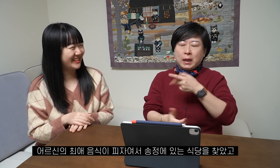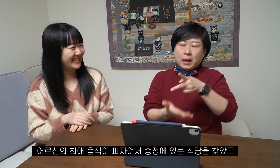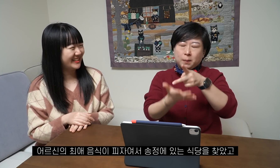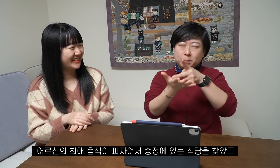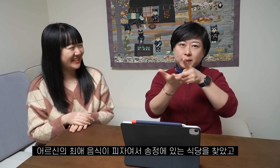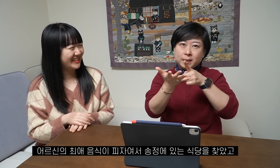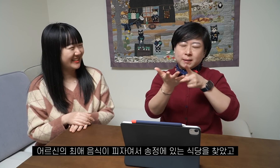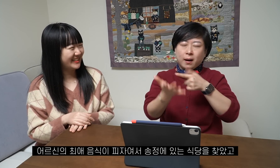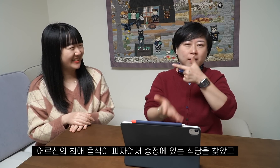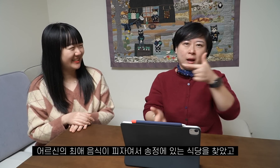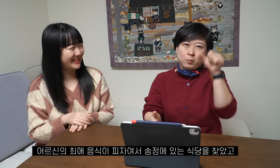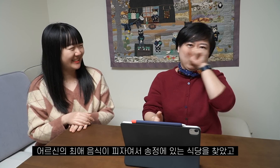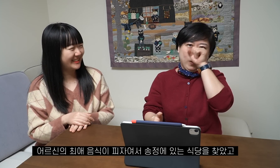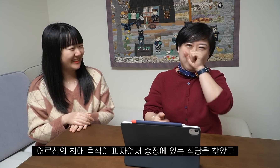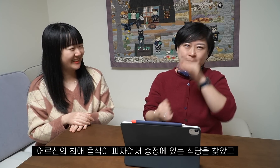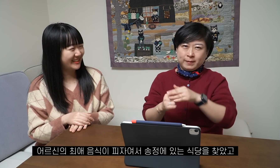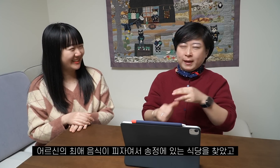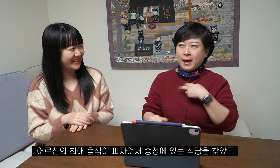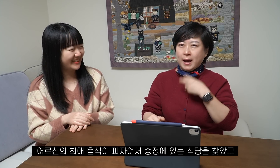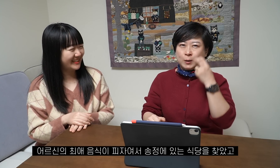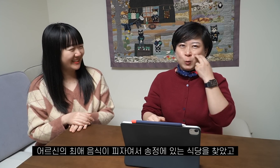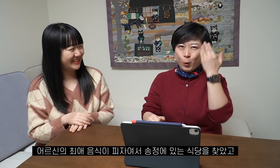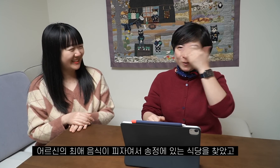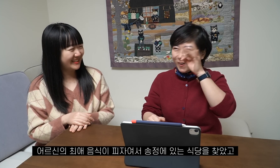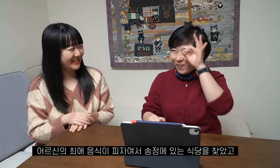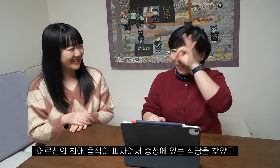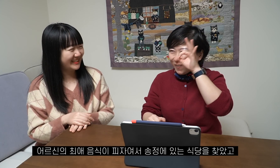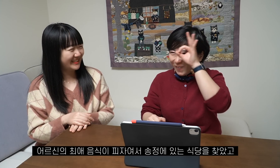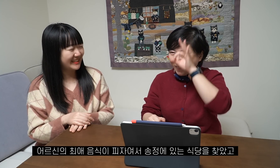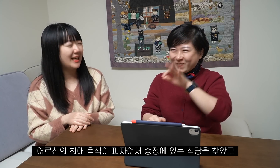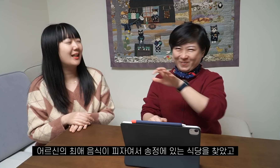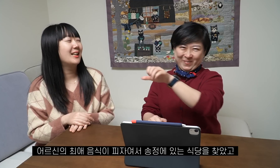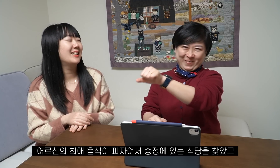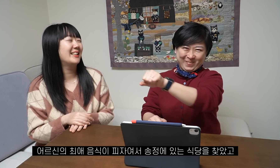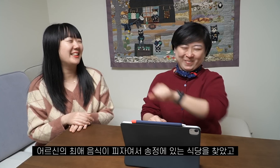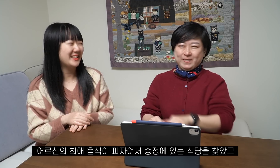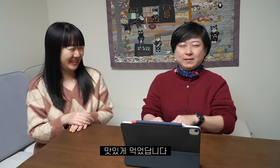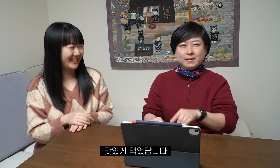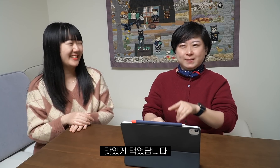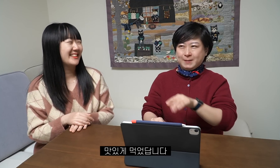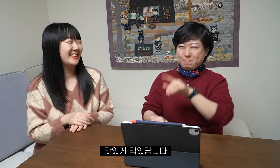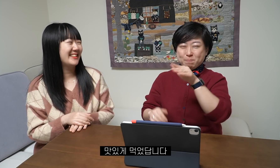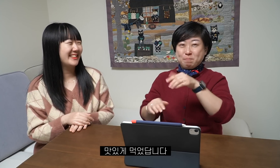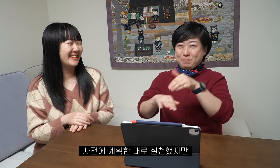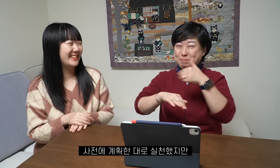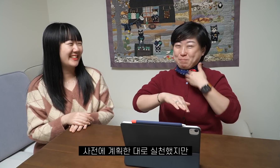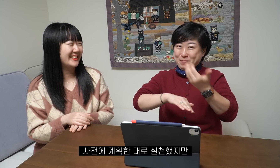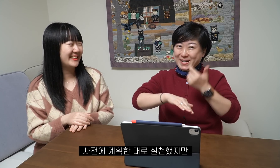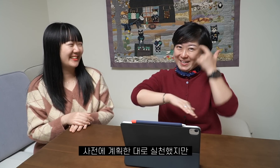The old man's favorite food was pizza, so I found a restaurant in Songjeong and enjoyed it.